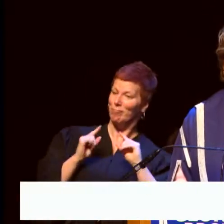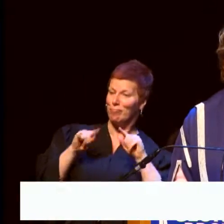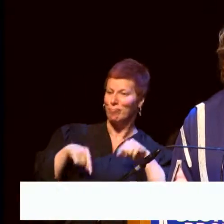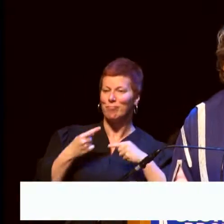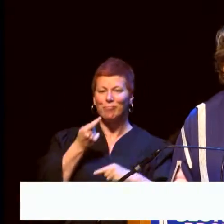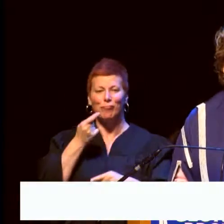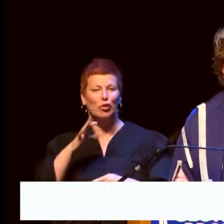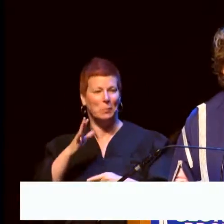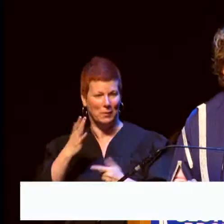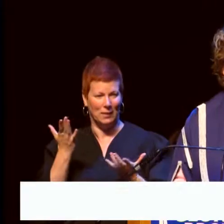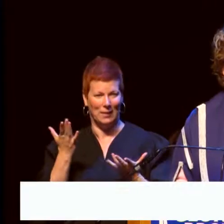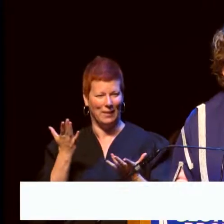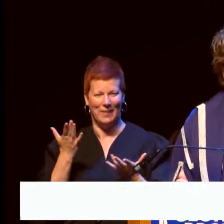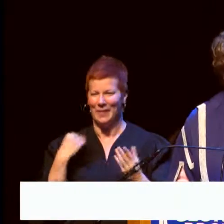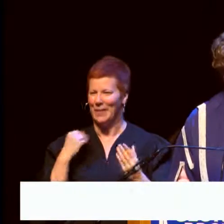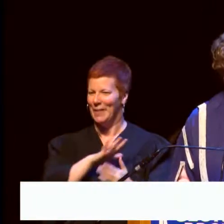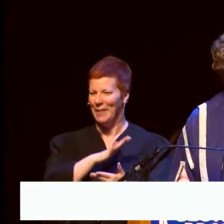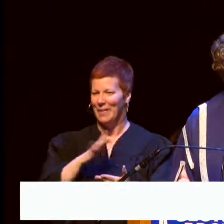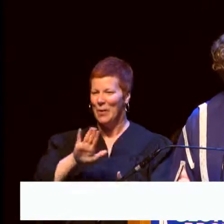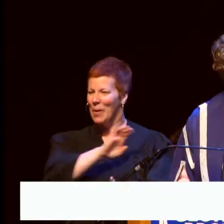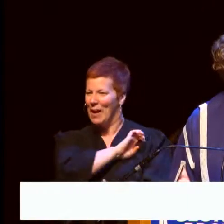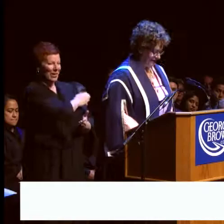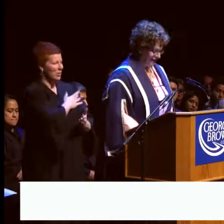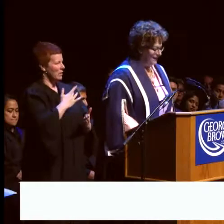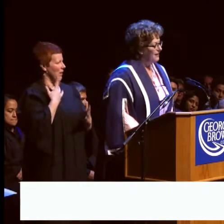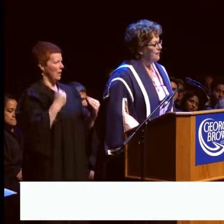THERE'S CLEARLY ELECTRICITY IN THE AIR.